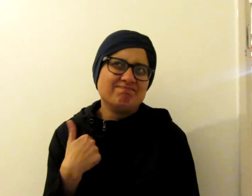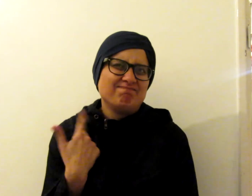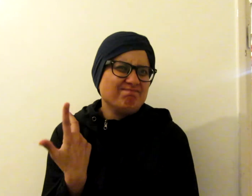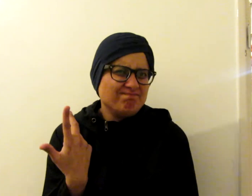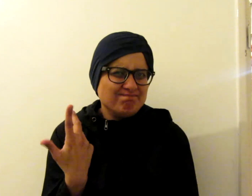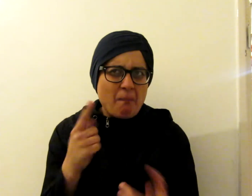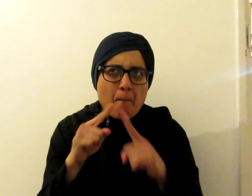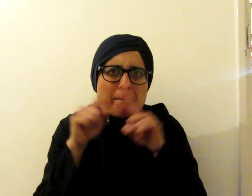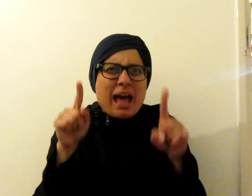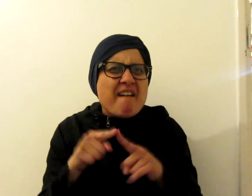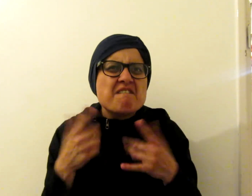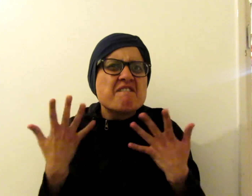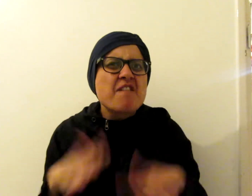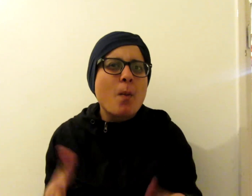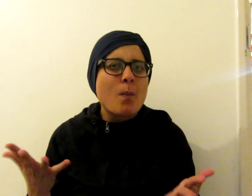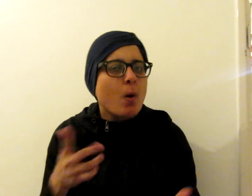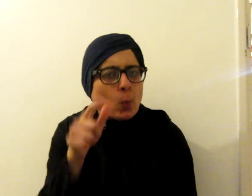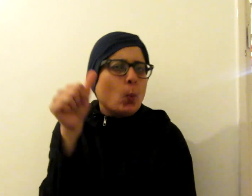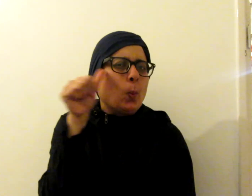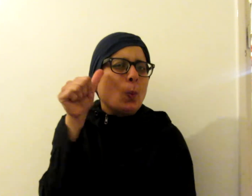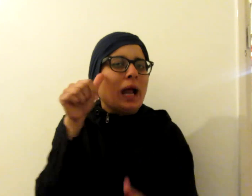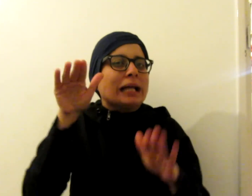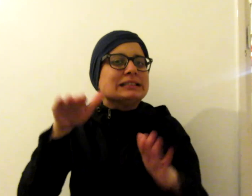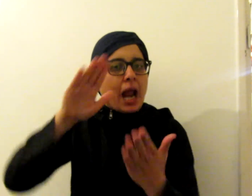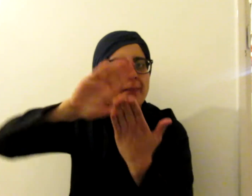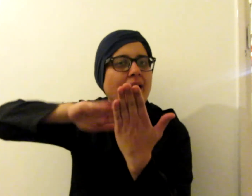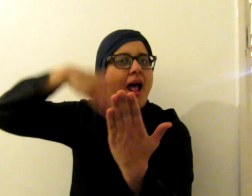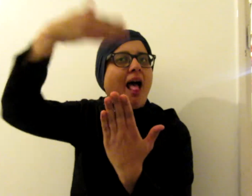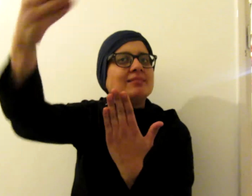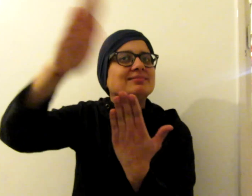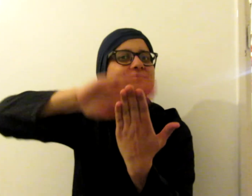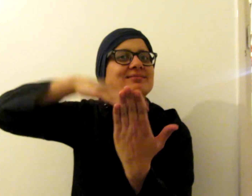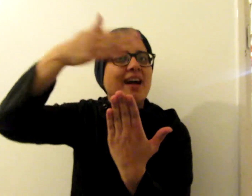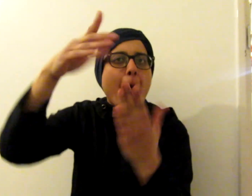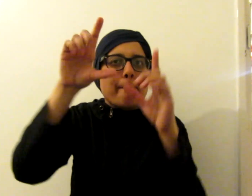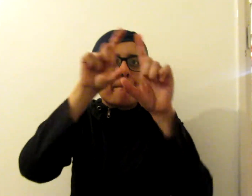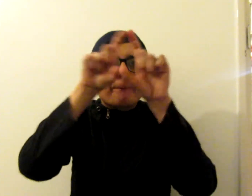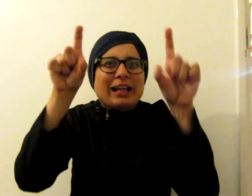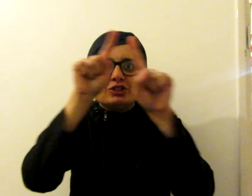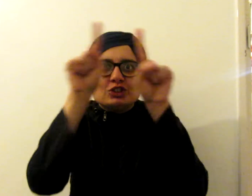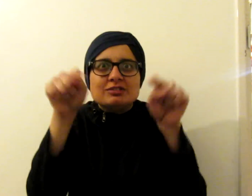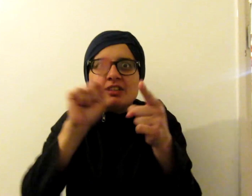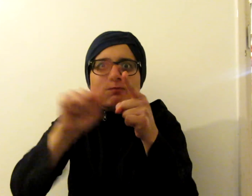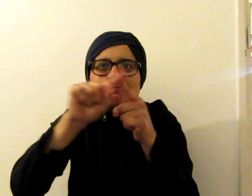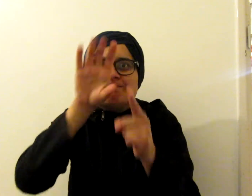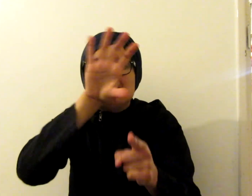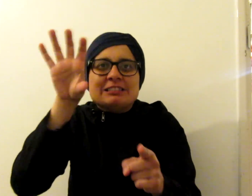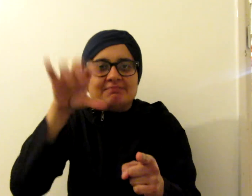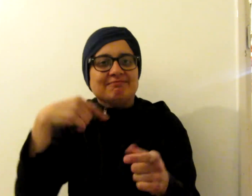Where the pictures come from? You know Islamic calendar, there are various of pictures.